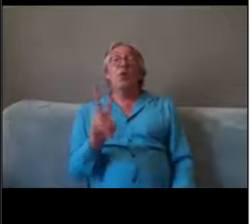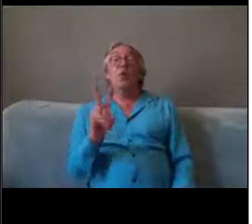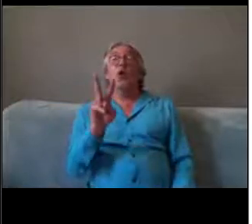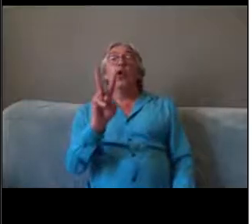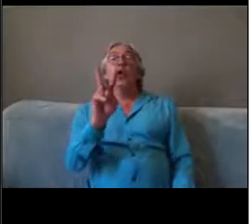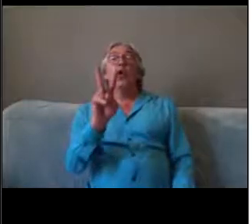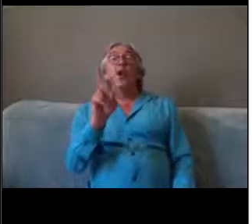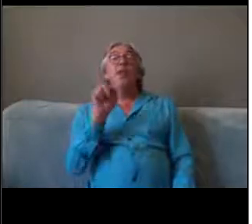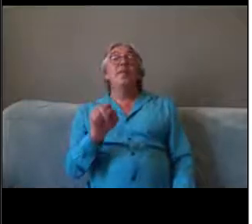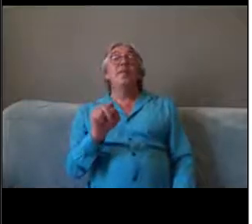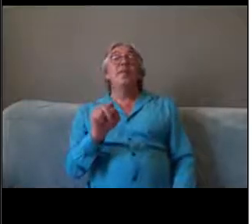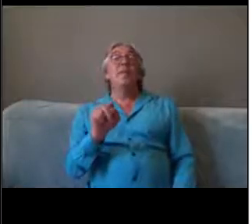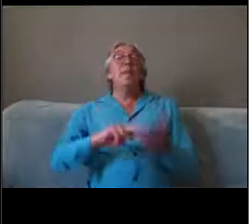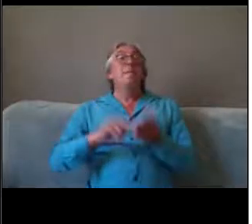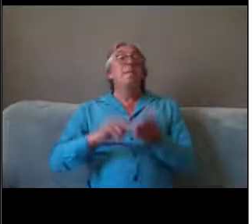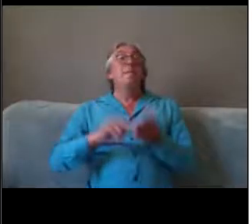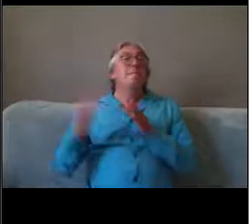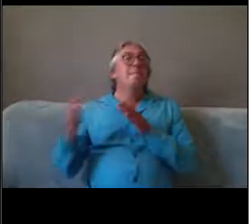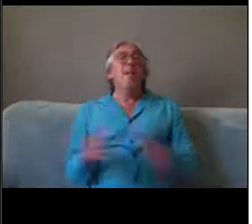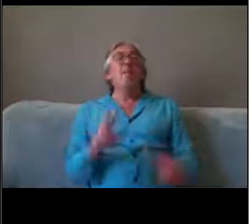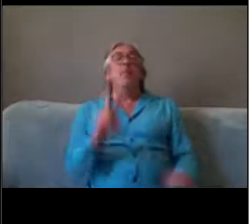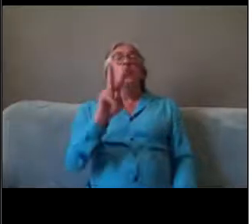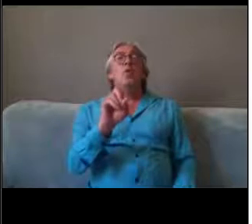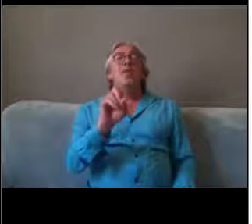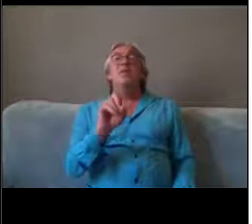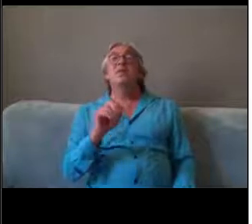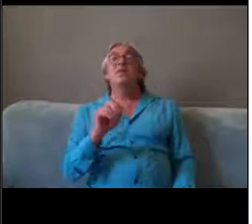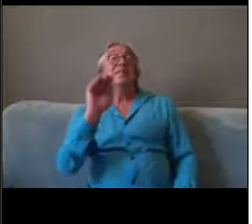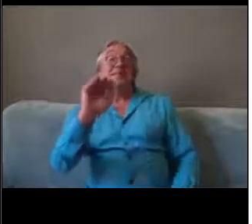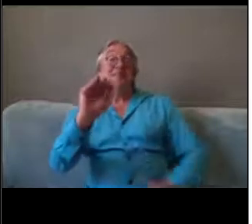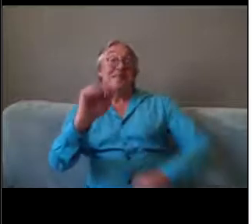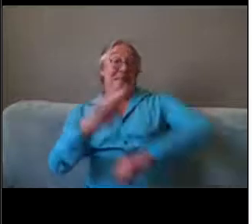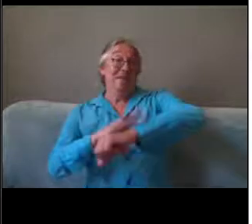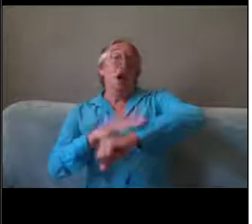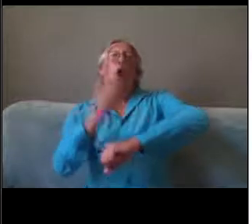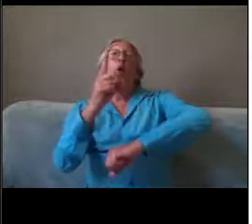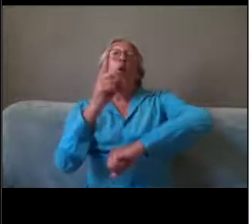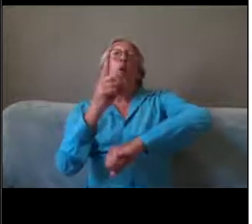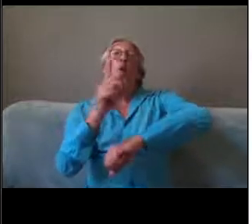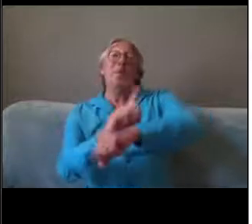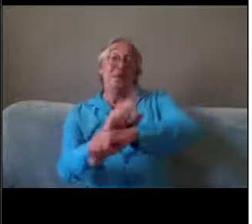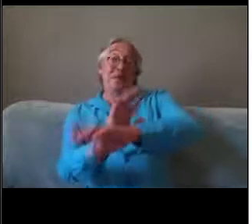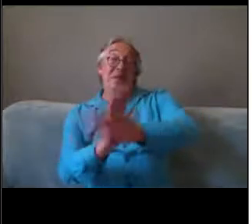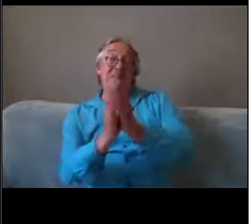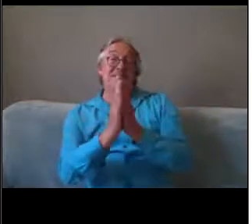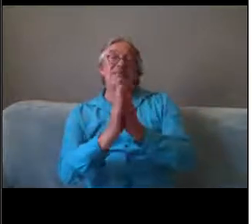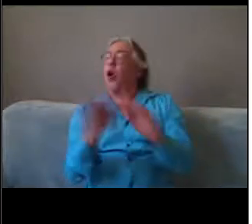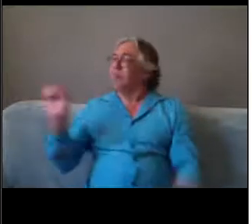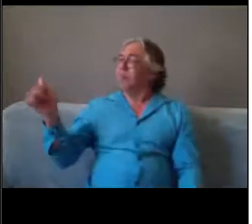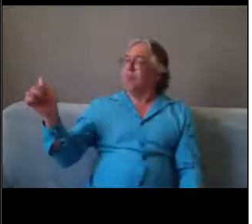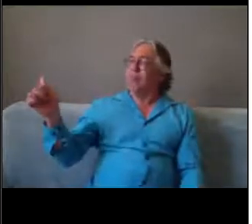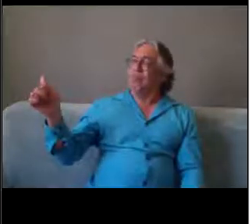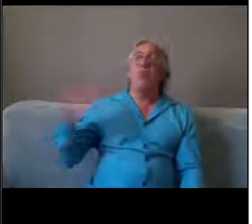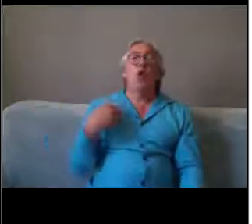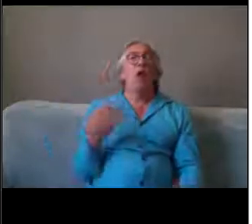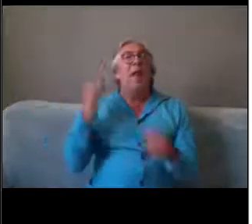Any organisation that wants to apply for such project has to do it centrally to the executive agency in Brussels.